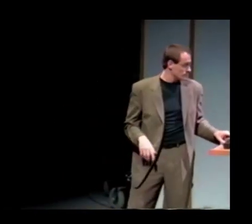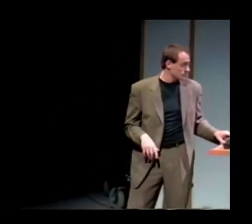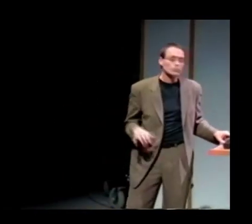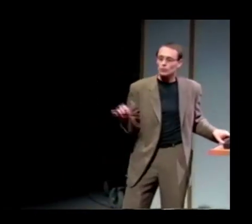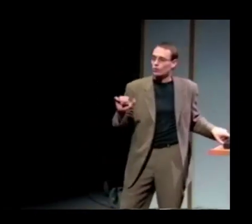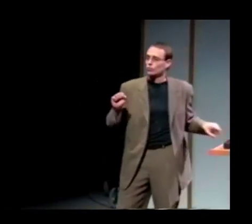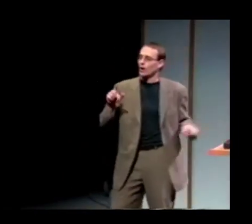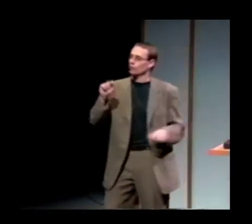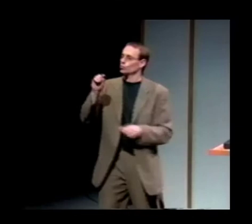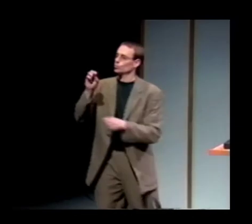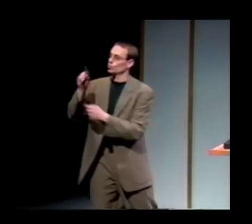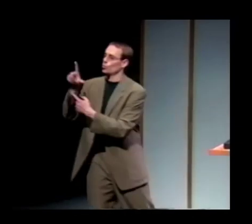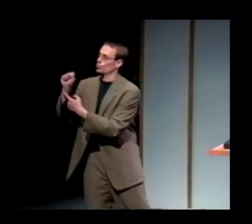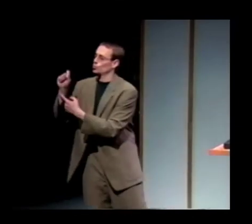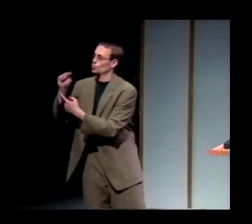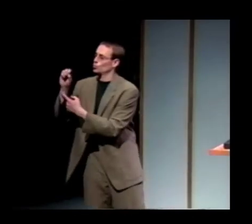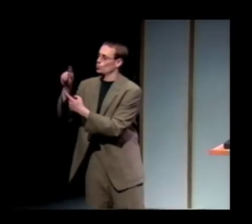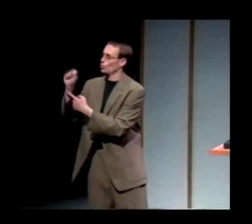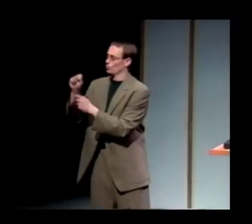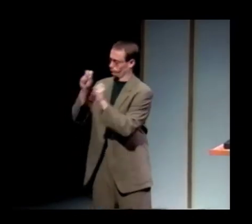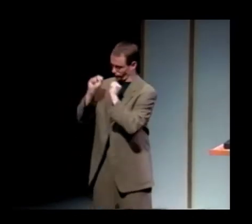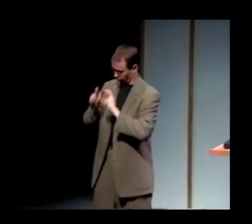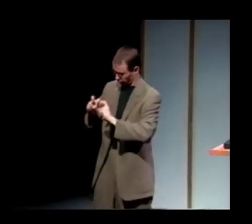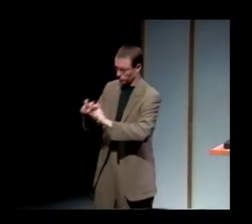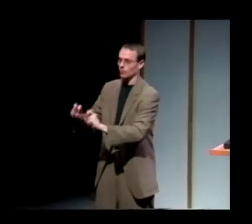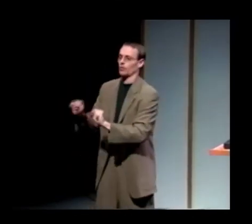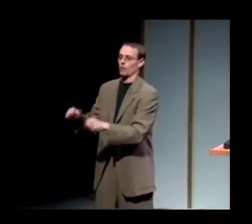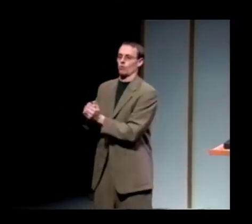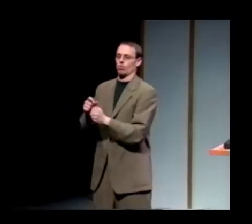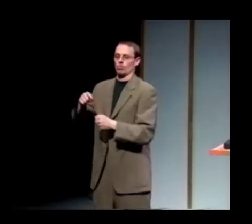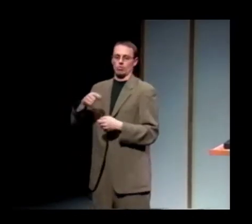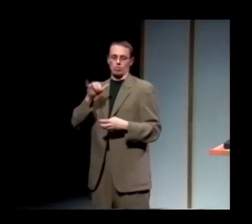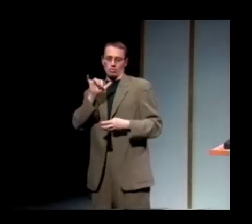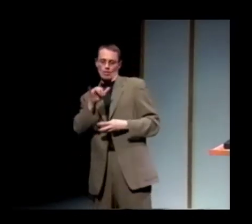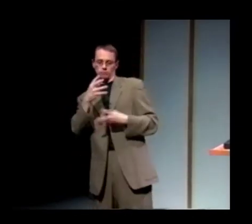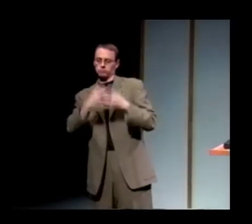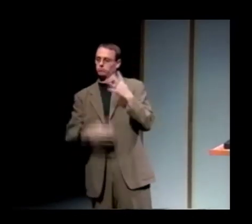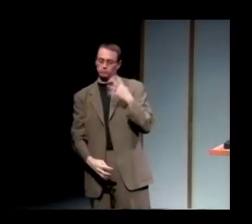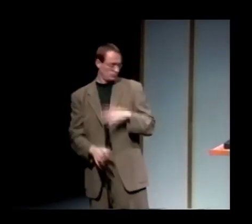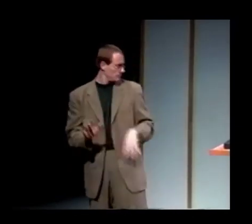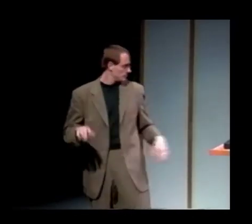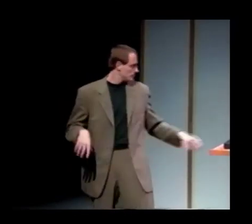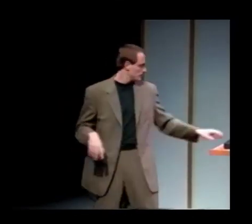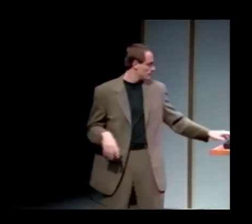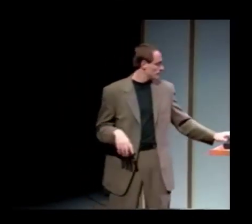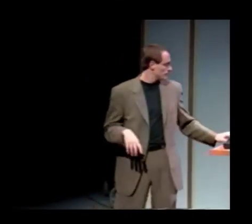AND THE SAME MEANINGS TO DISCUSS IT WITH. IT PROVIDES TOOLS FOR ANALYZATION.